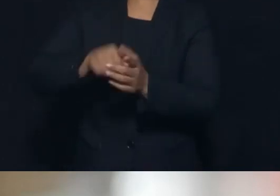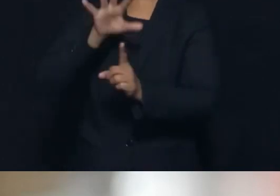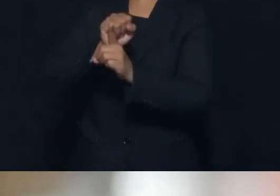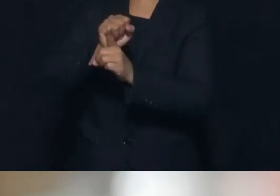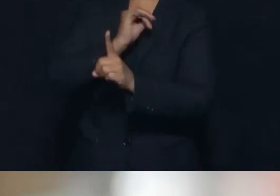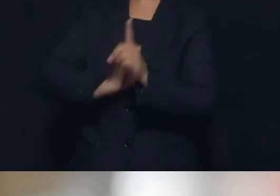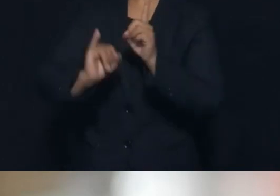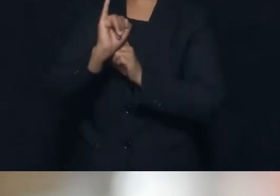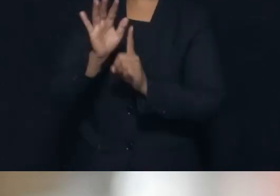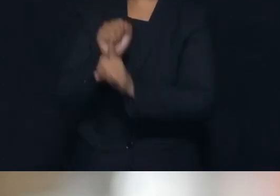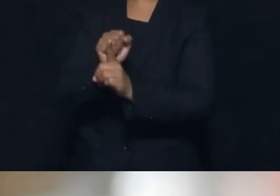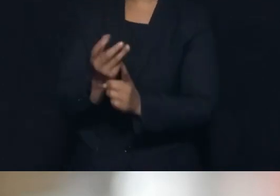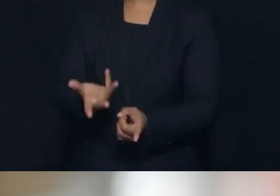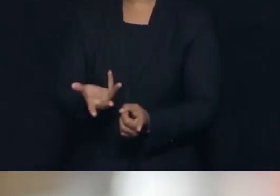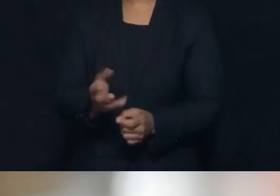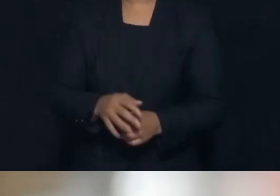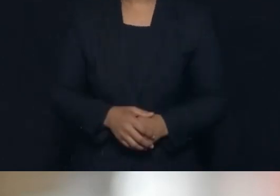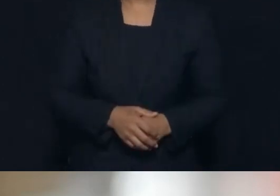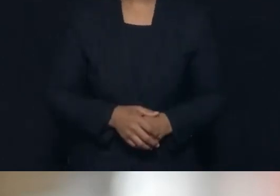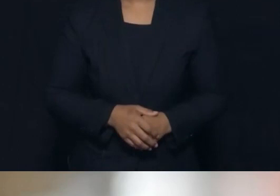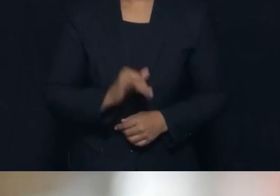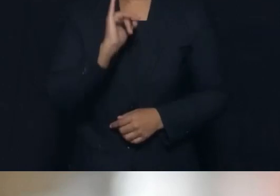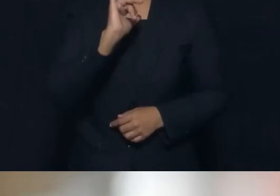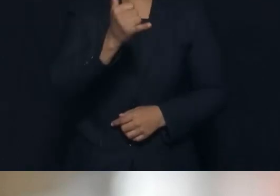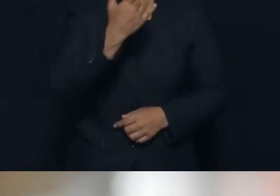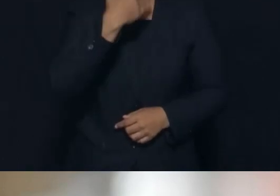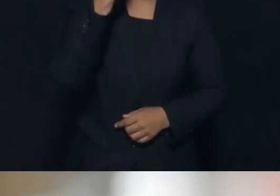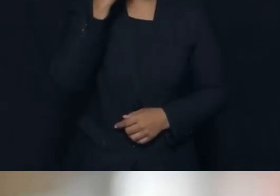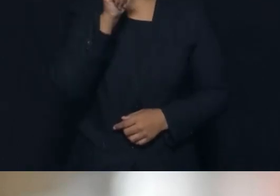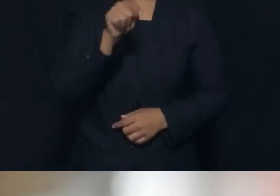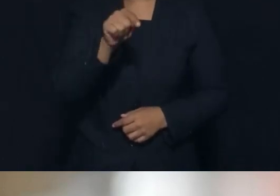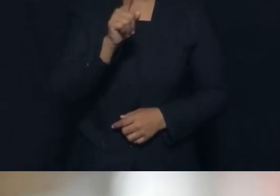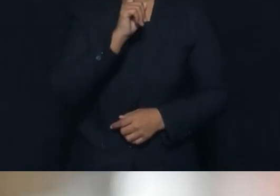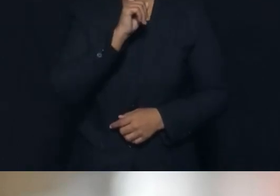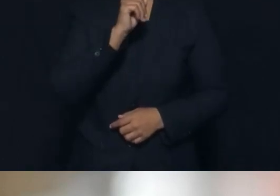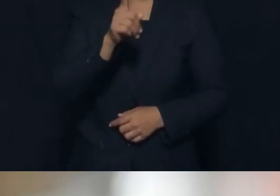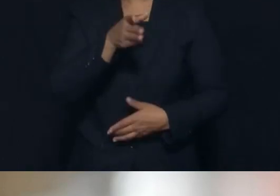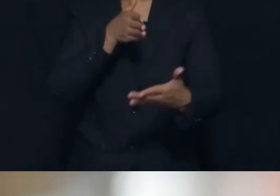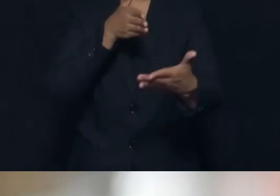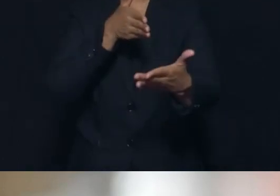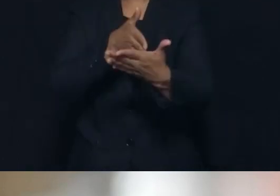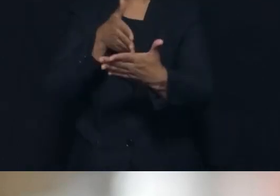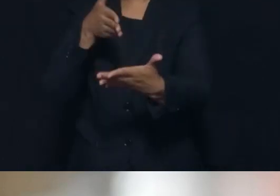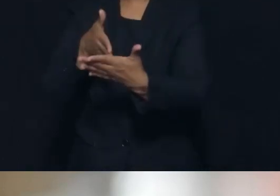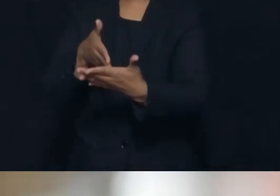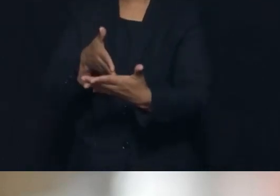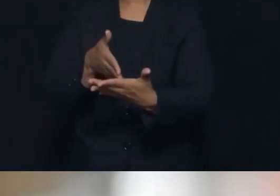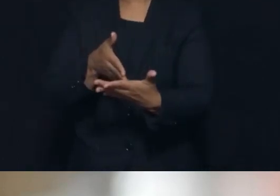Indeed, it has been said, there are many issues. There is the issue starting from the right to vote to the practicalities of how do you vote.